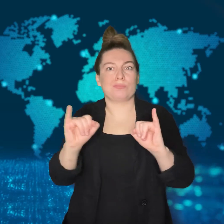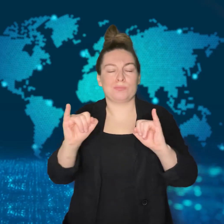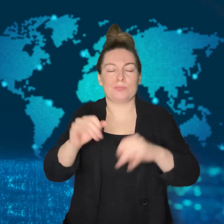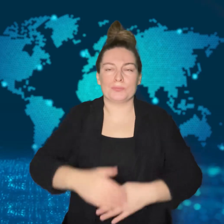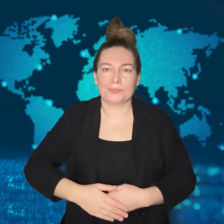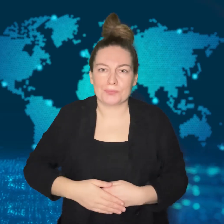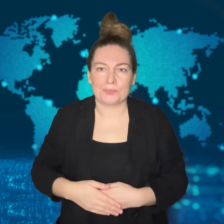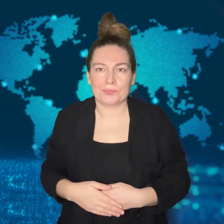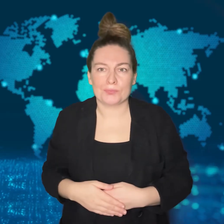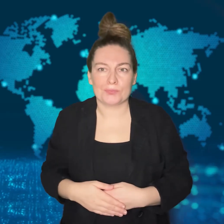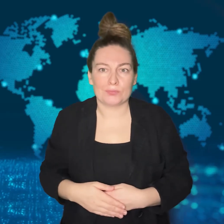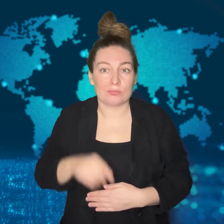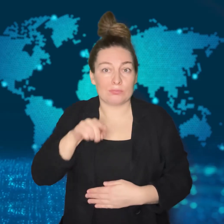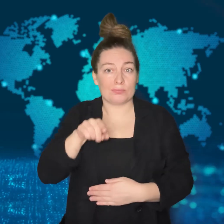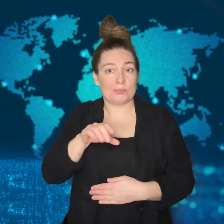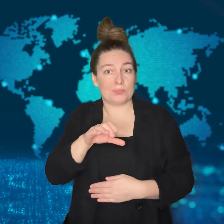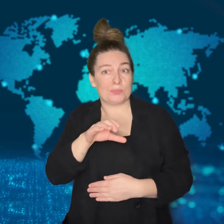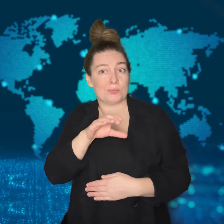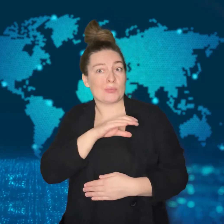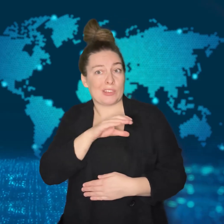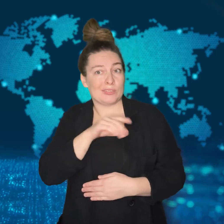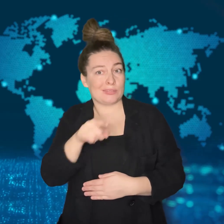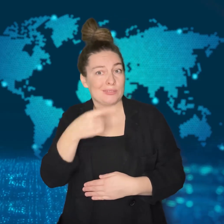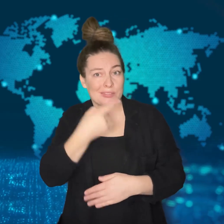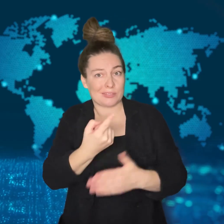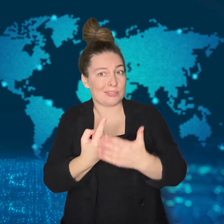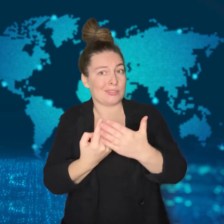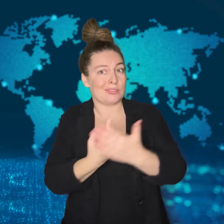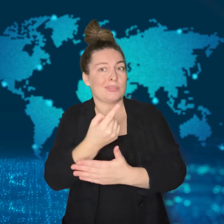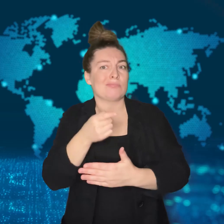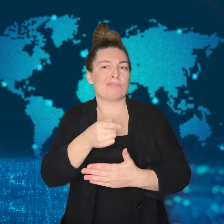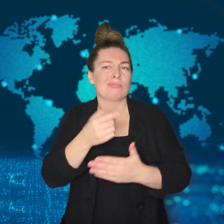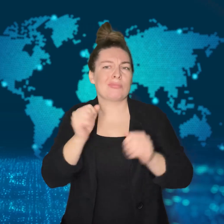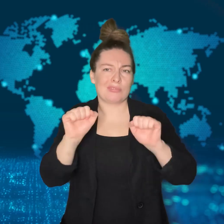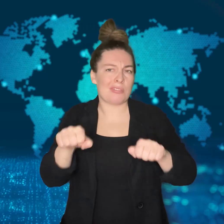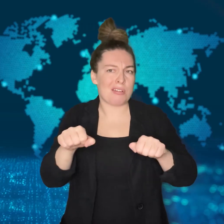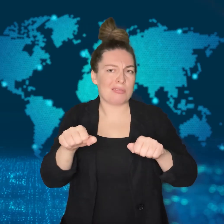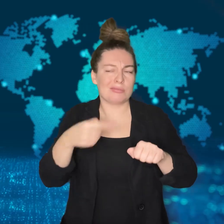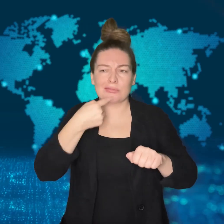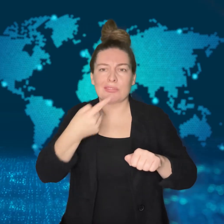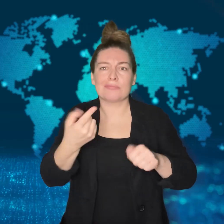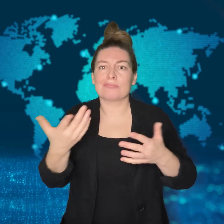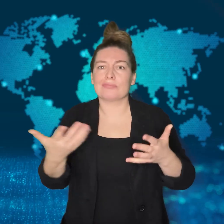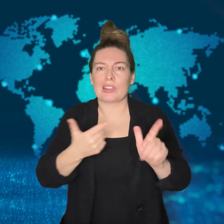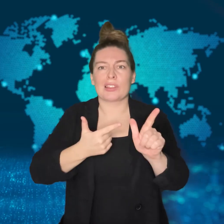combat the rising threat to Australia's Jewish community.